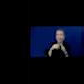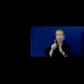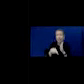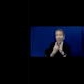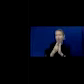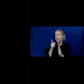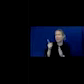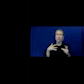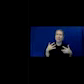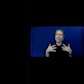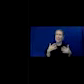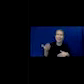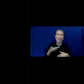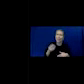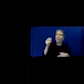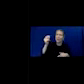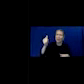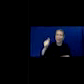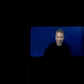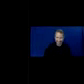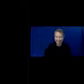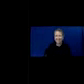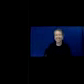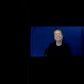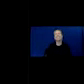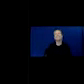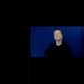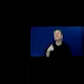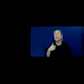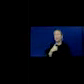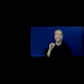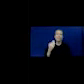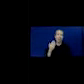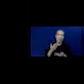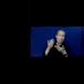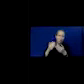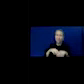From there, we did a job proposal, and began a negotiations, and Dan now works there three